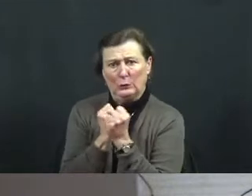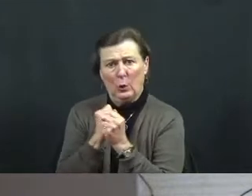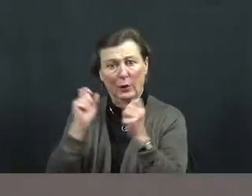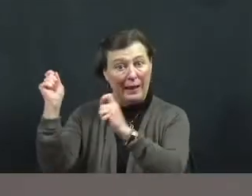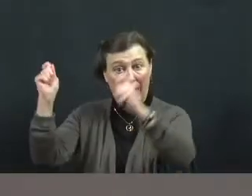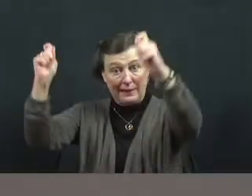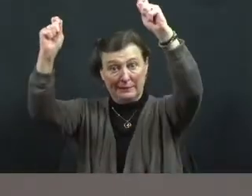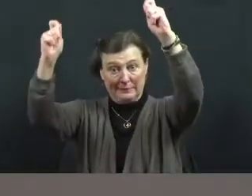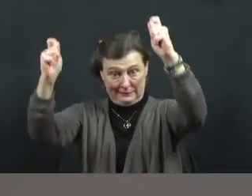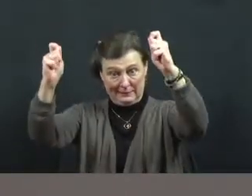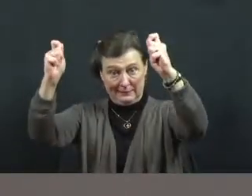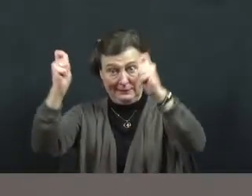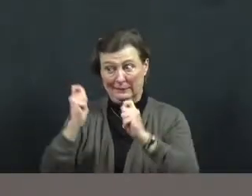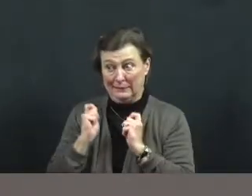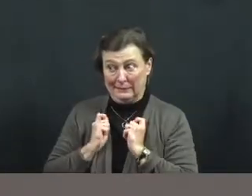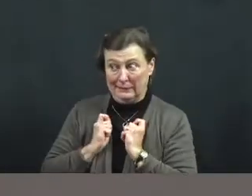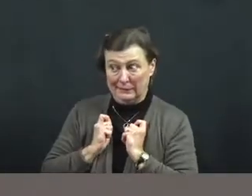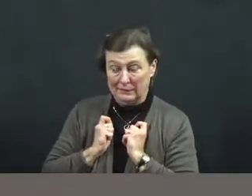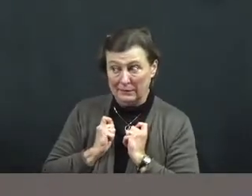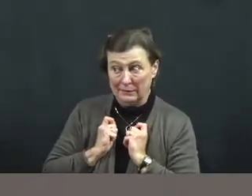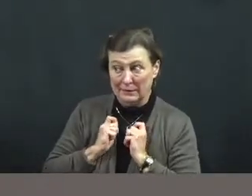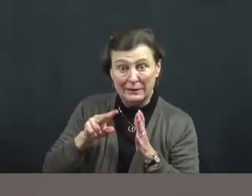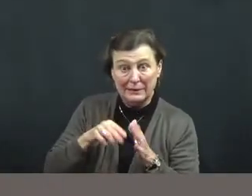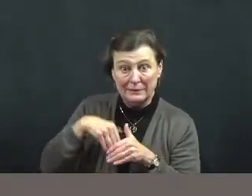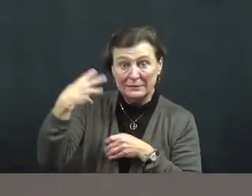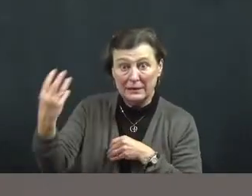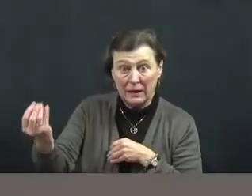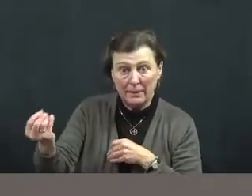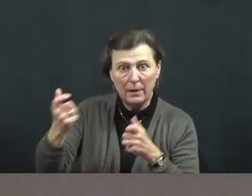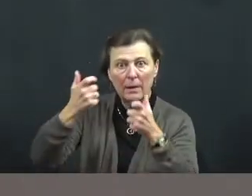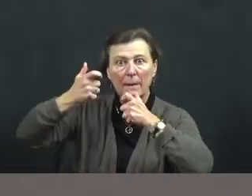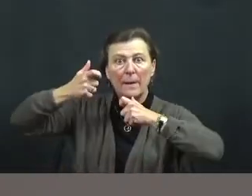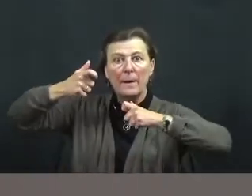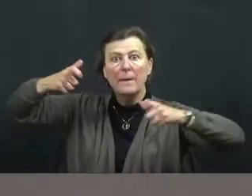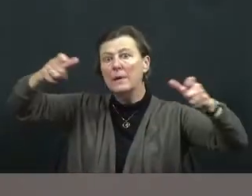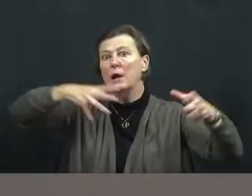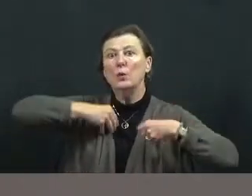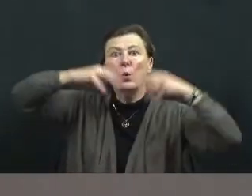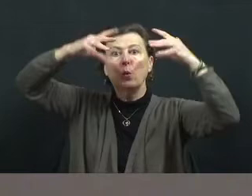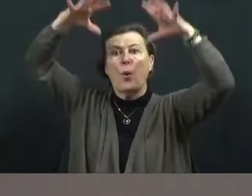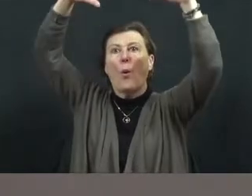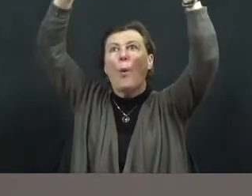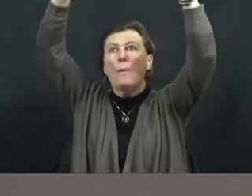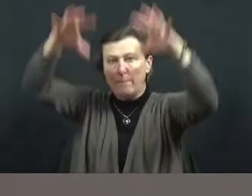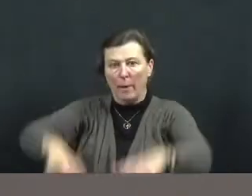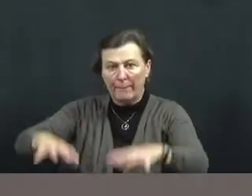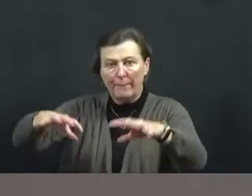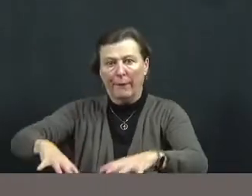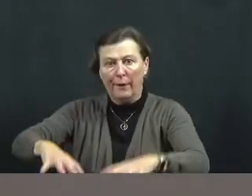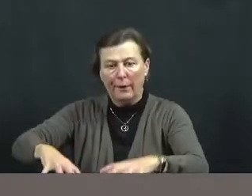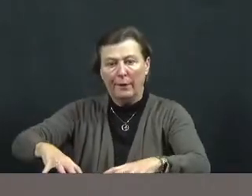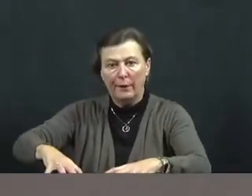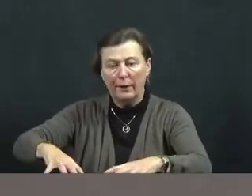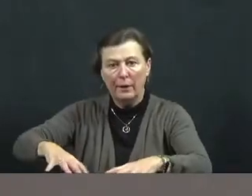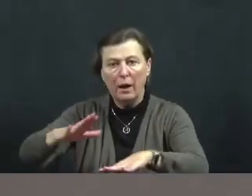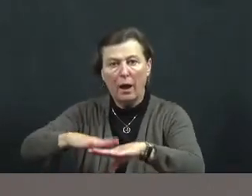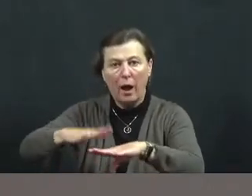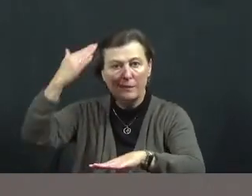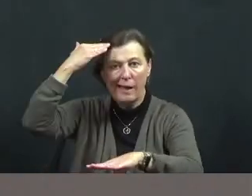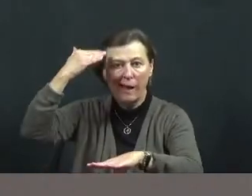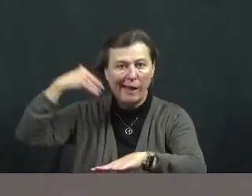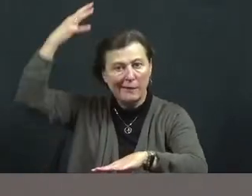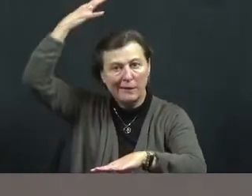As soon as he stepped, out a big blob of snow fell plop, right on his head and he didn't